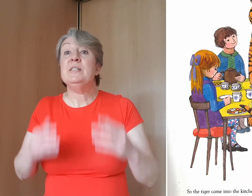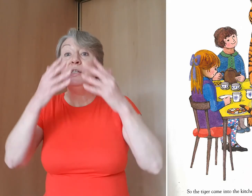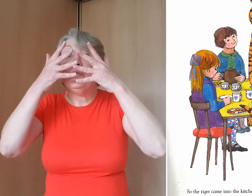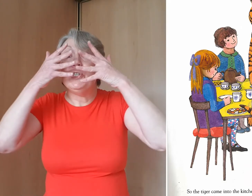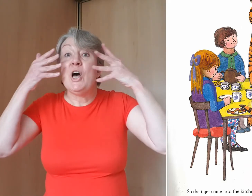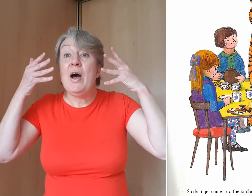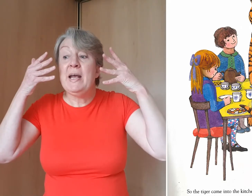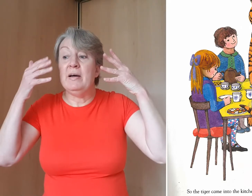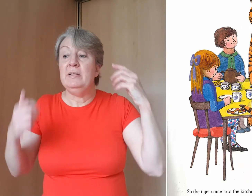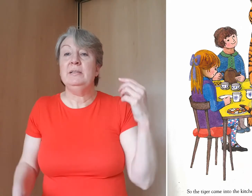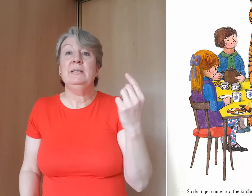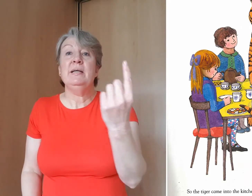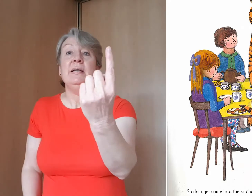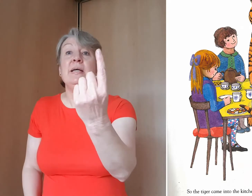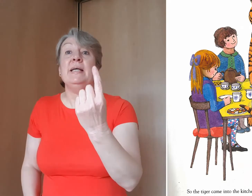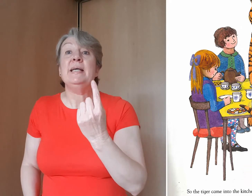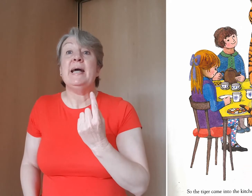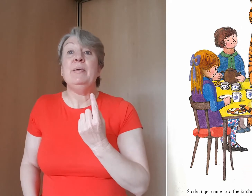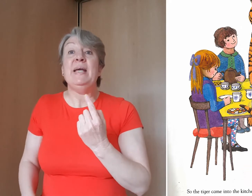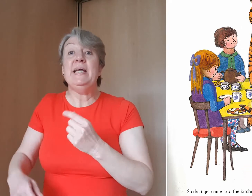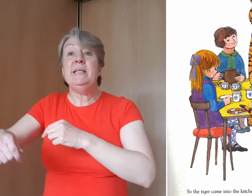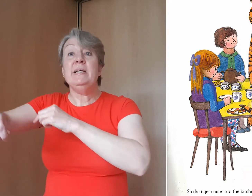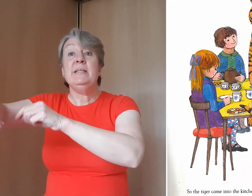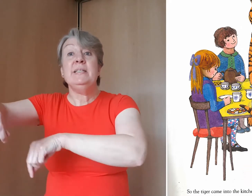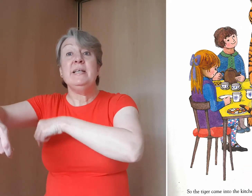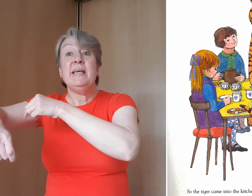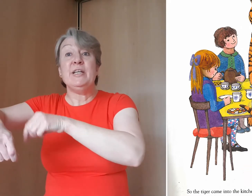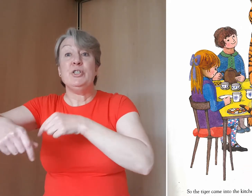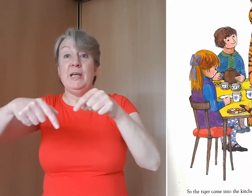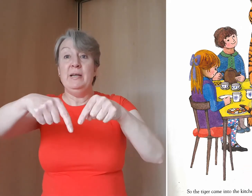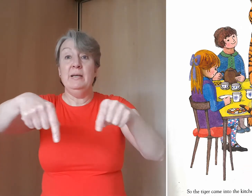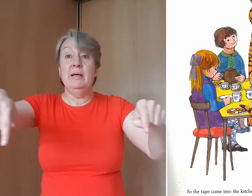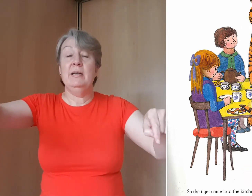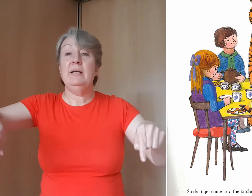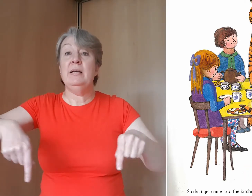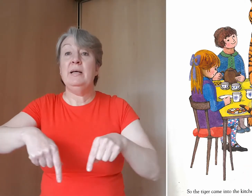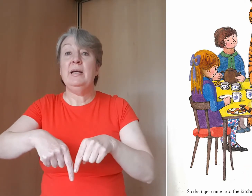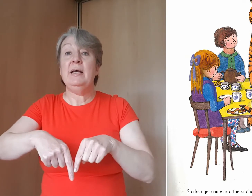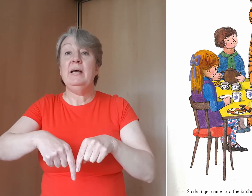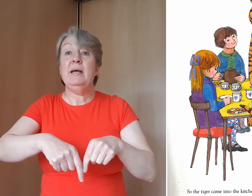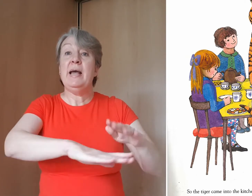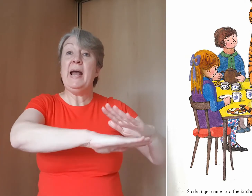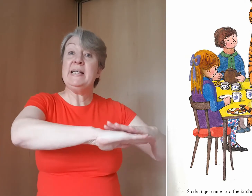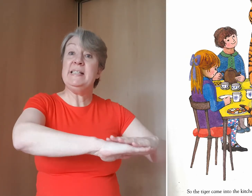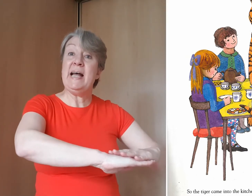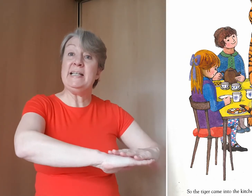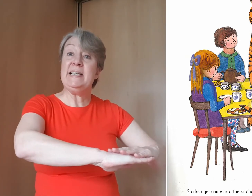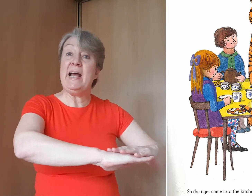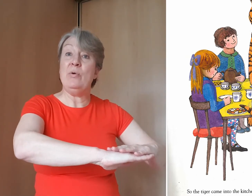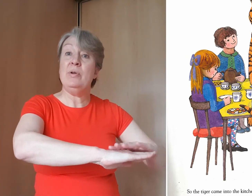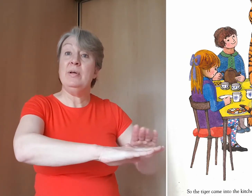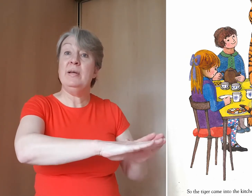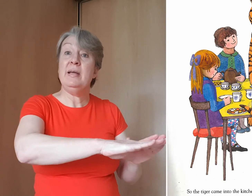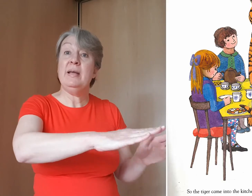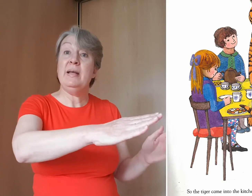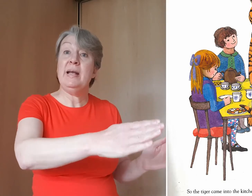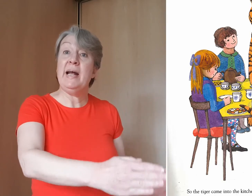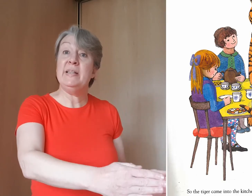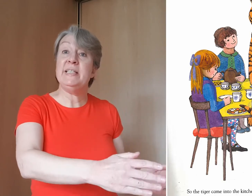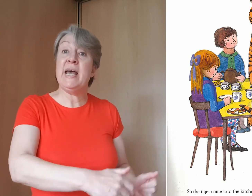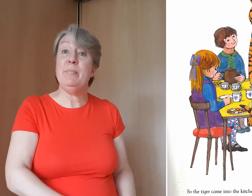So the tiger came in to the kitchen and sat down at the table